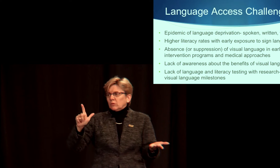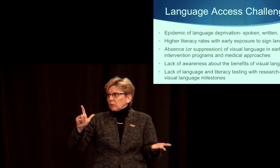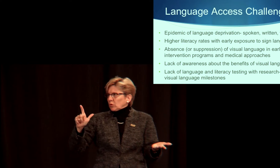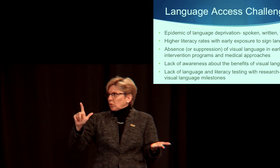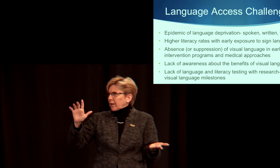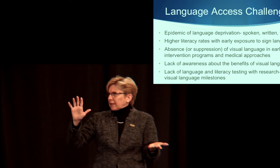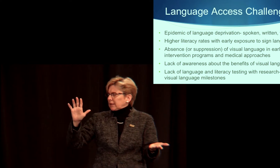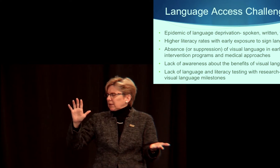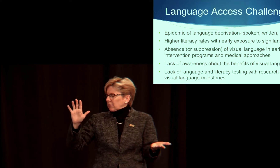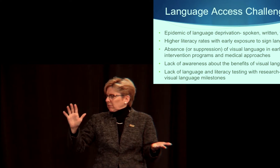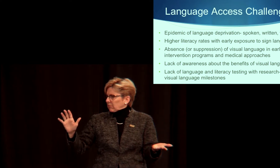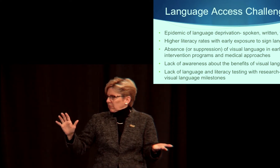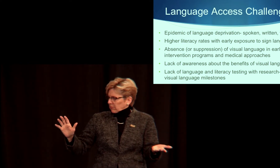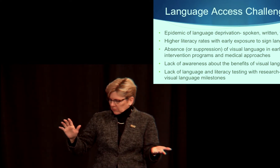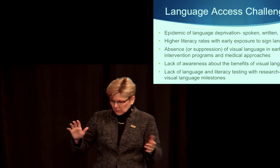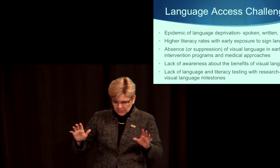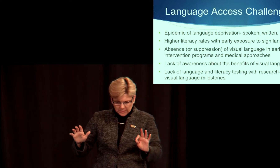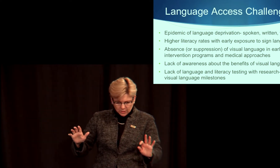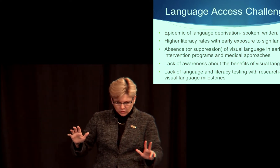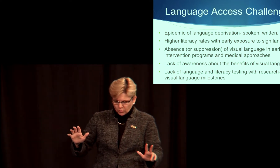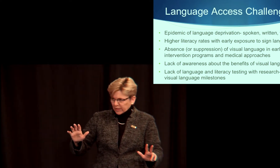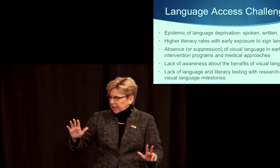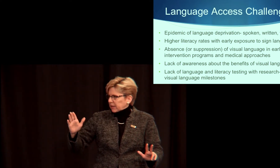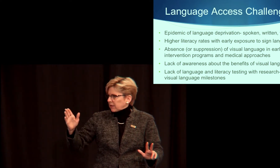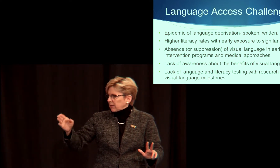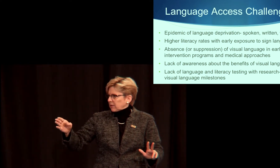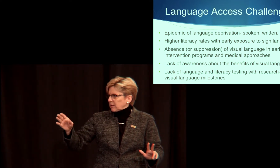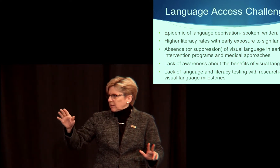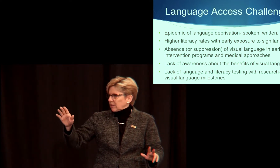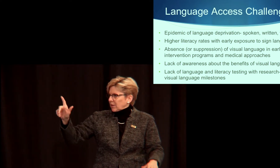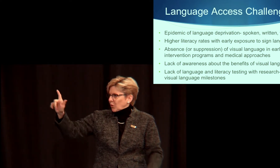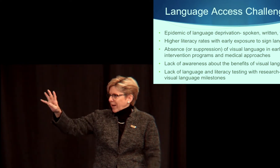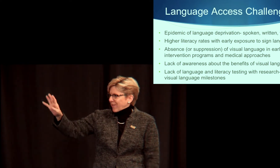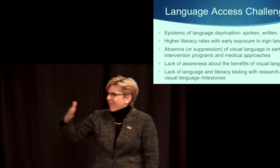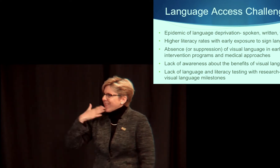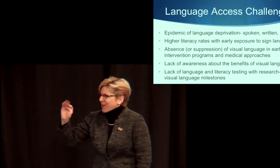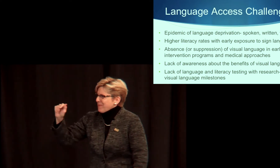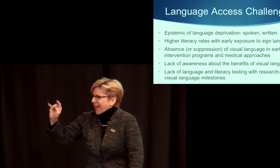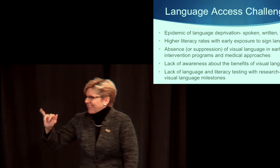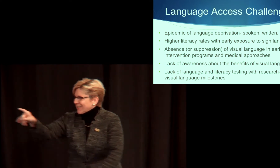twenty-nine - 1993 - twenty four, twenty four years old.